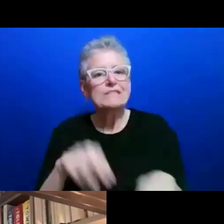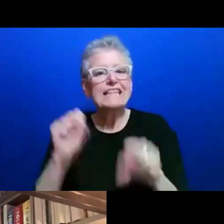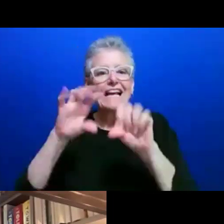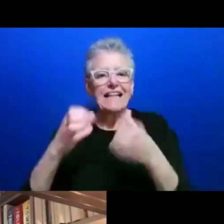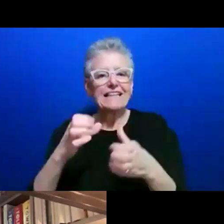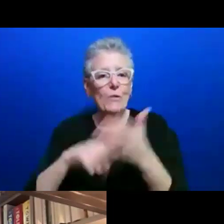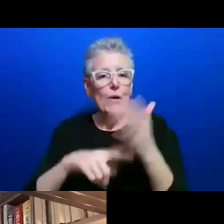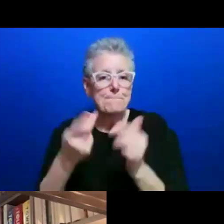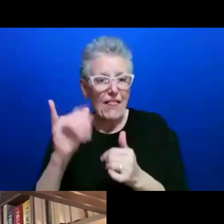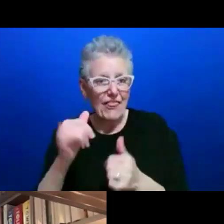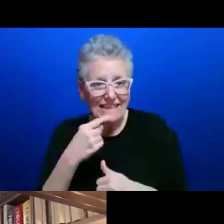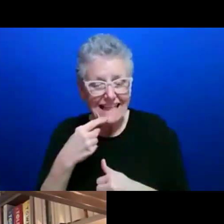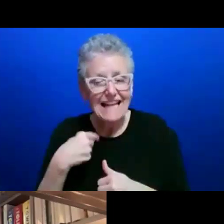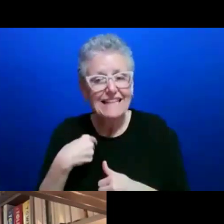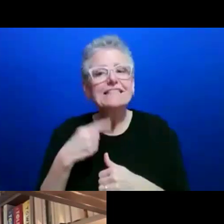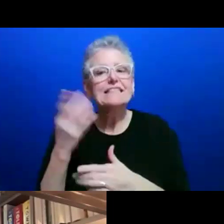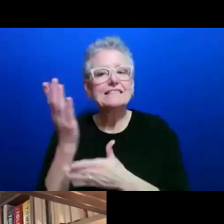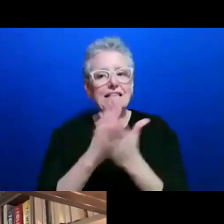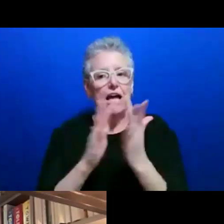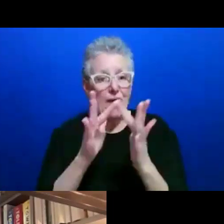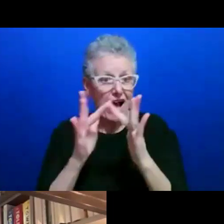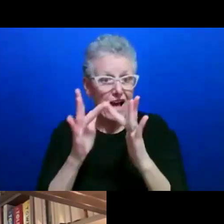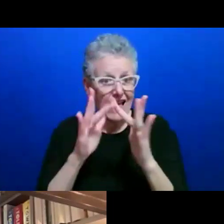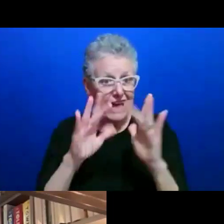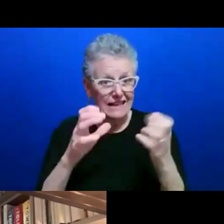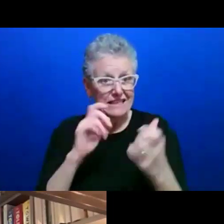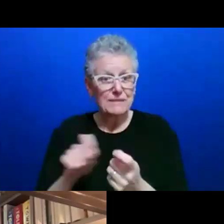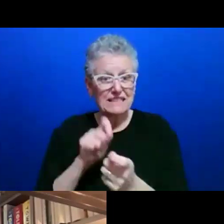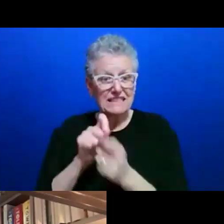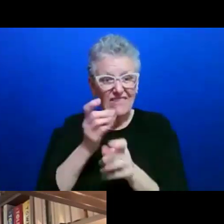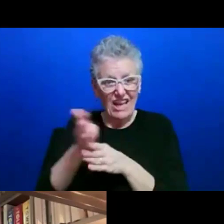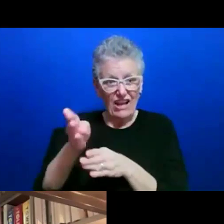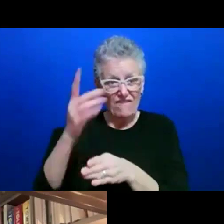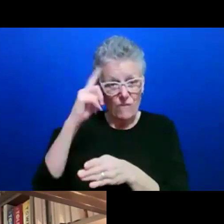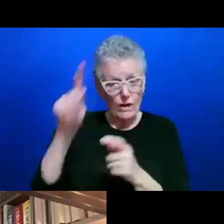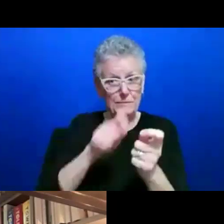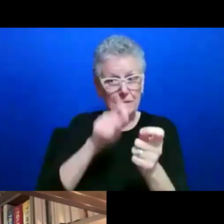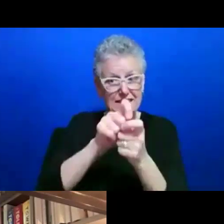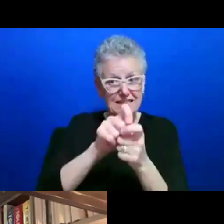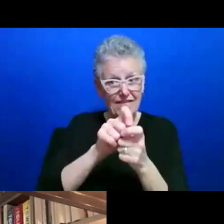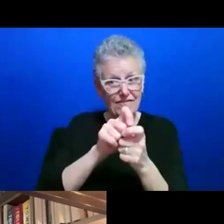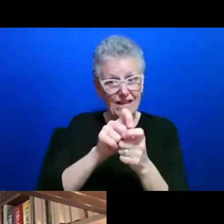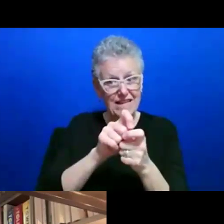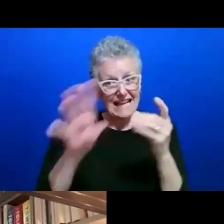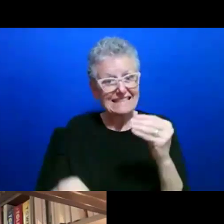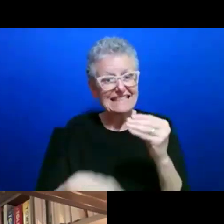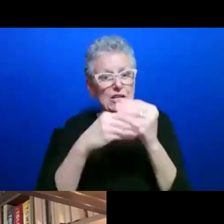I took some online that were specific to certain extenuating disabilities that have popped up